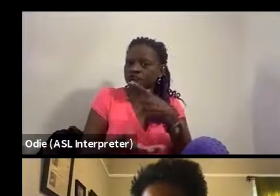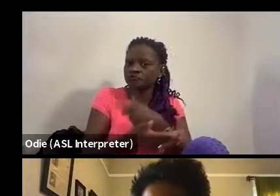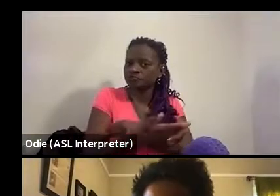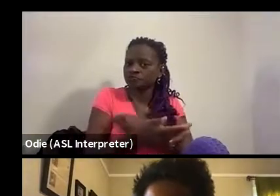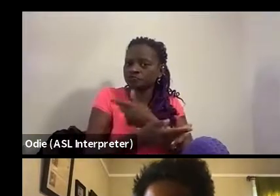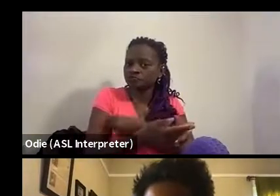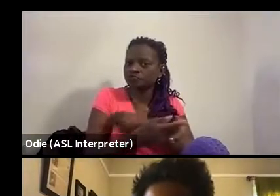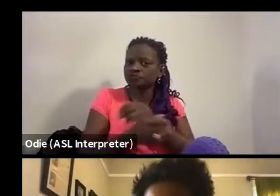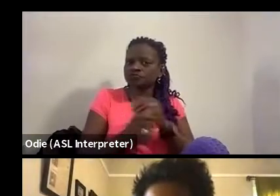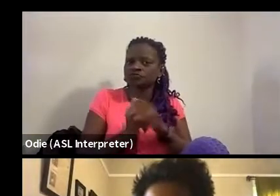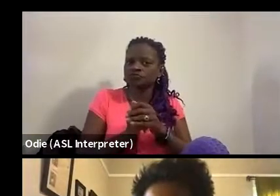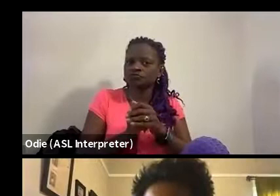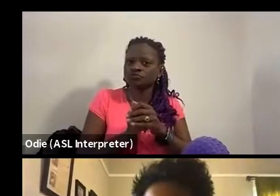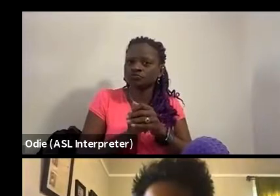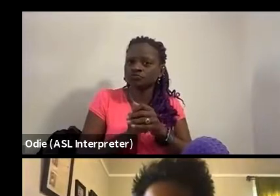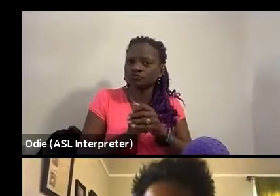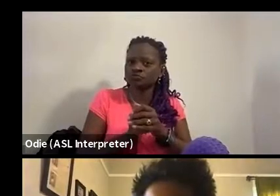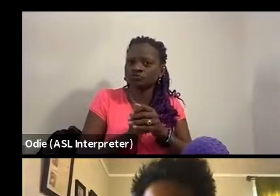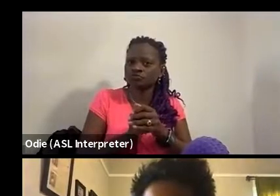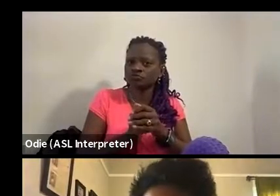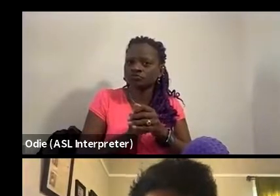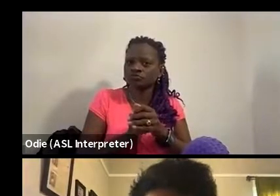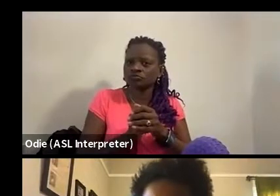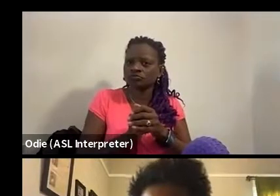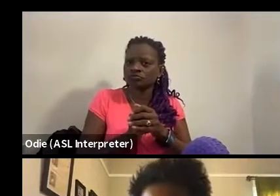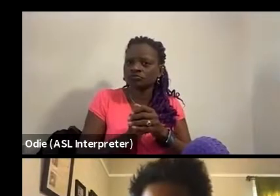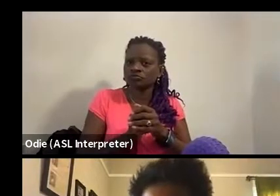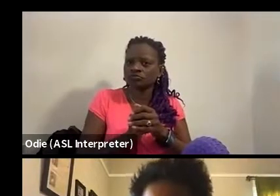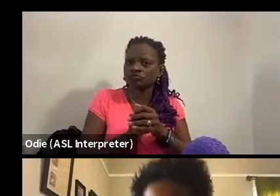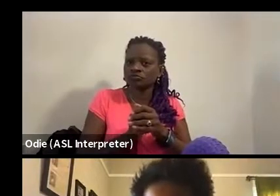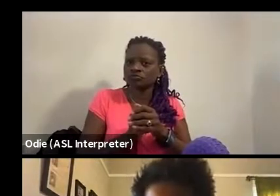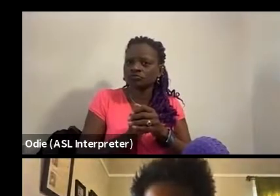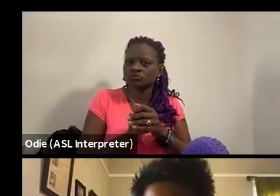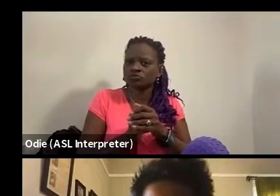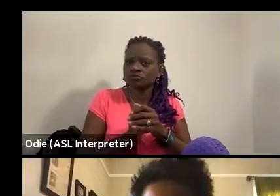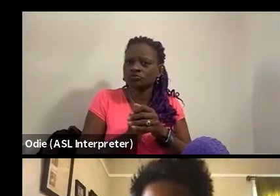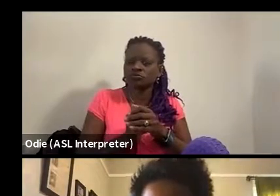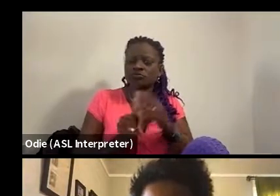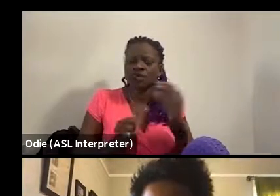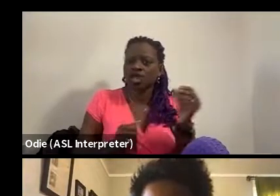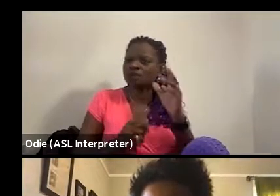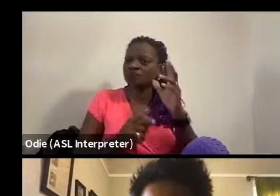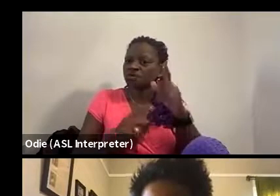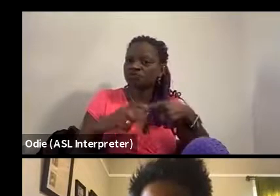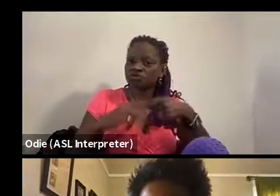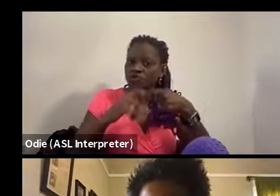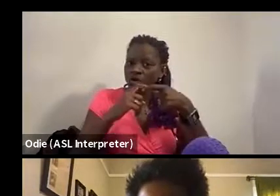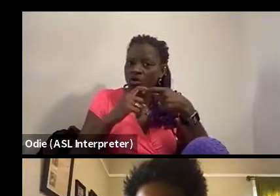many, many, many years ago with, for example, the rotavirus vaccine. And it was paused for a while. It was studied thoroughly.